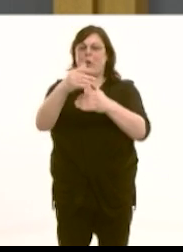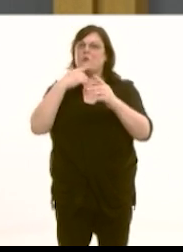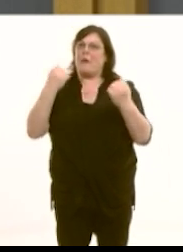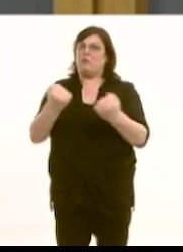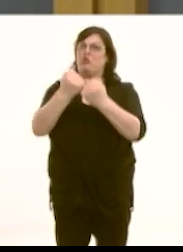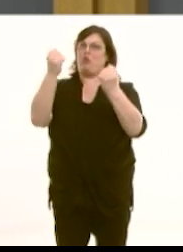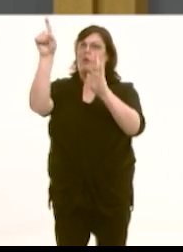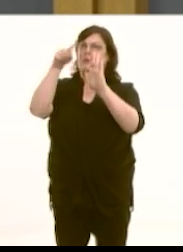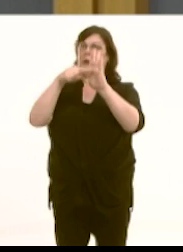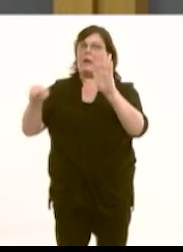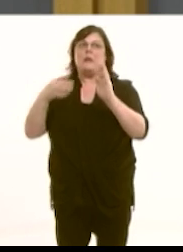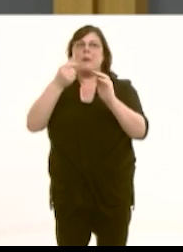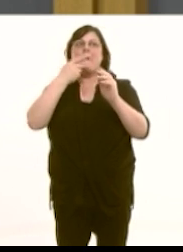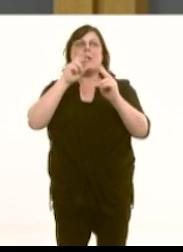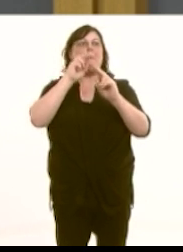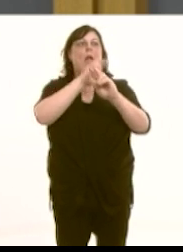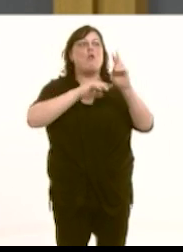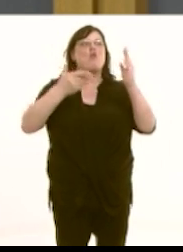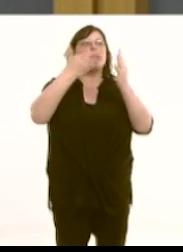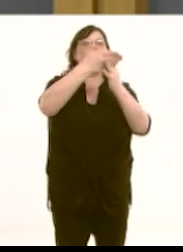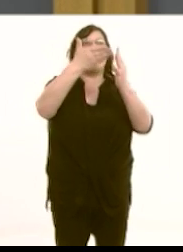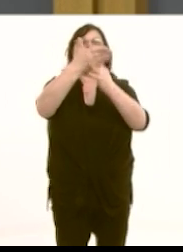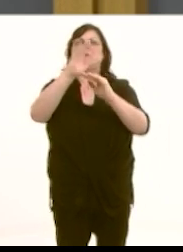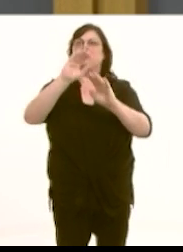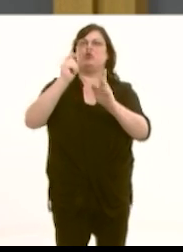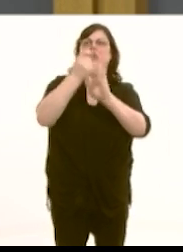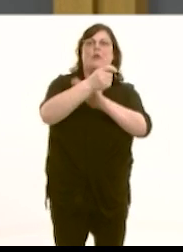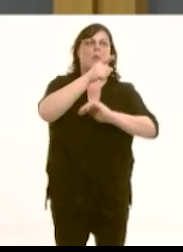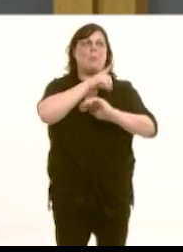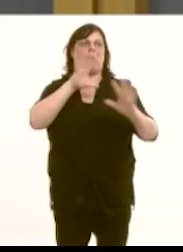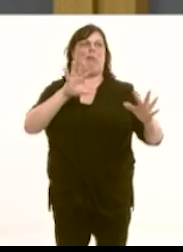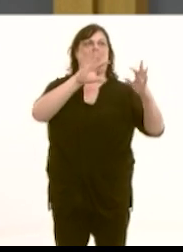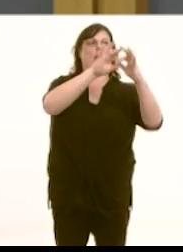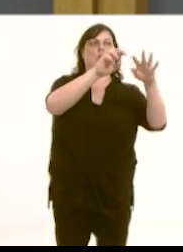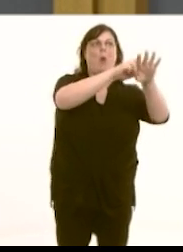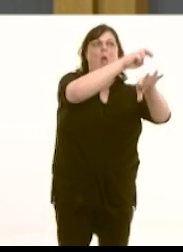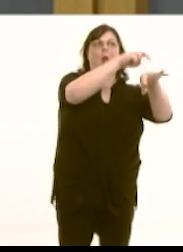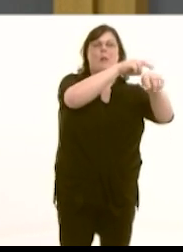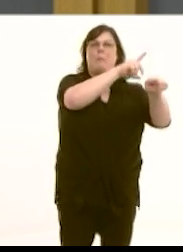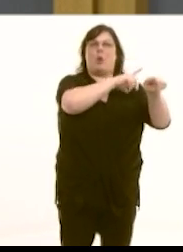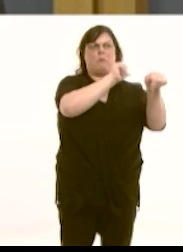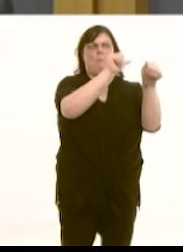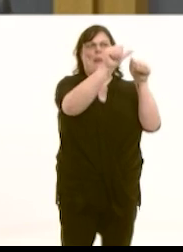have to pay roaming charges because the signal from Ireland is stronger than the signal available on Ynys MÙn.